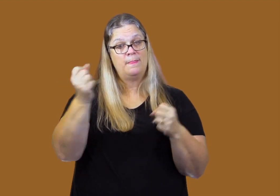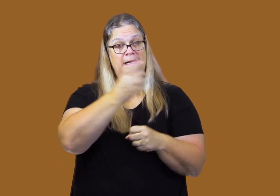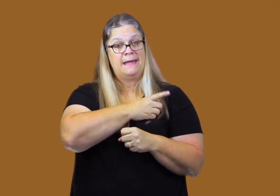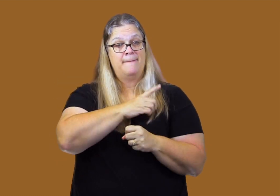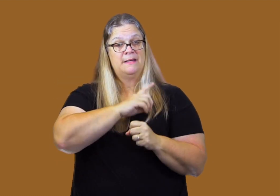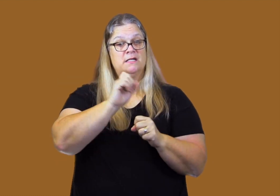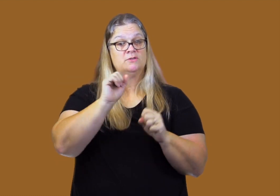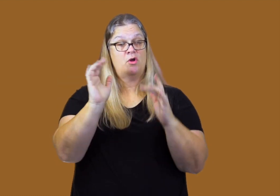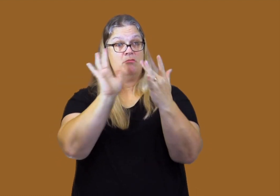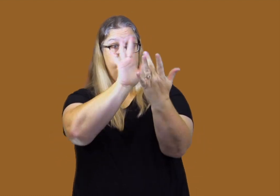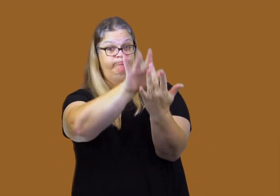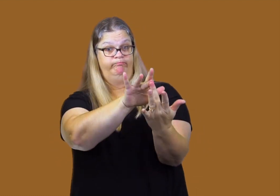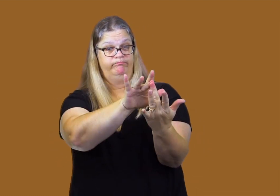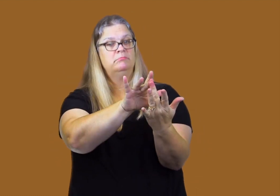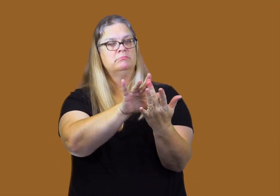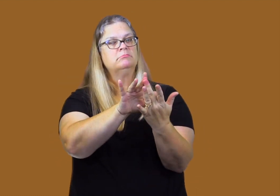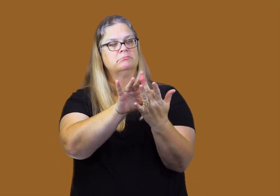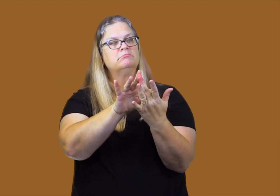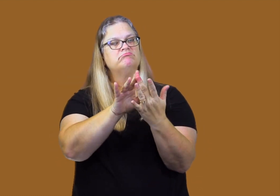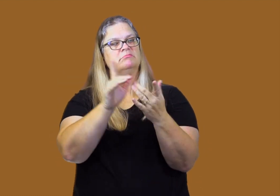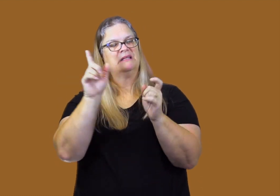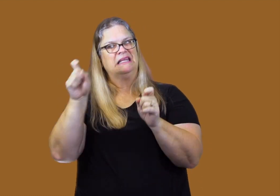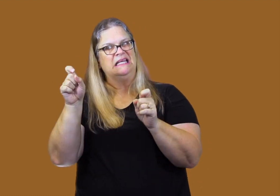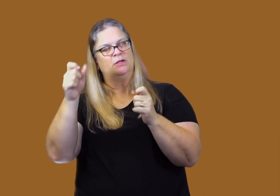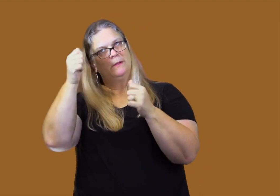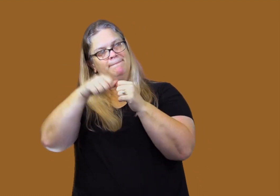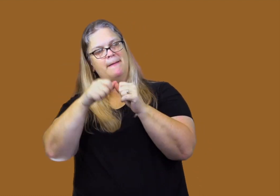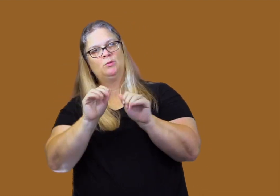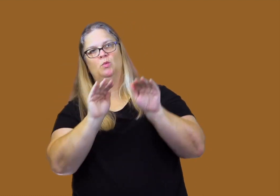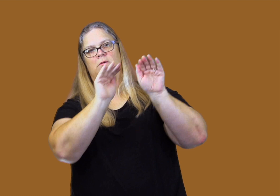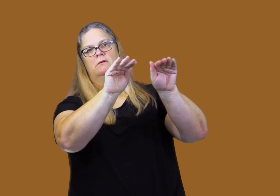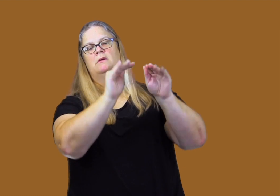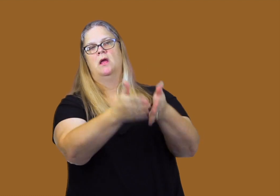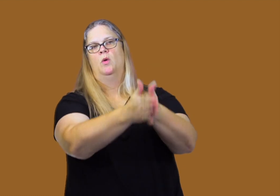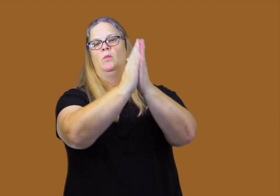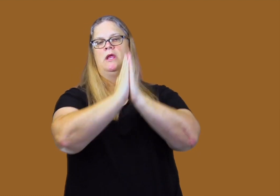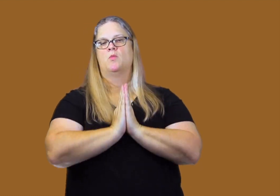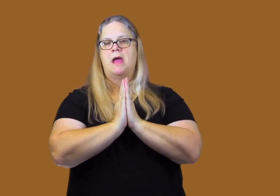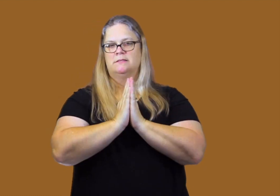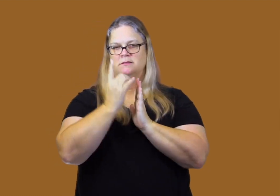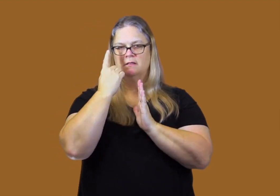When the mental health deputies are contacted, we need to remember to remind them